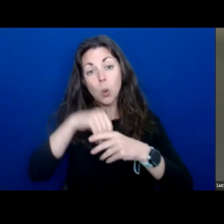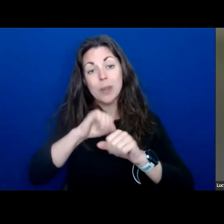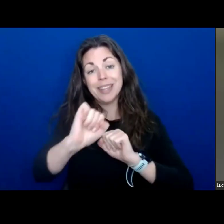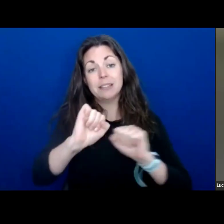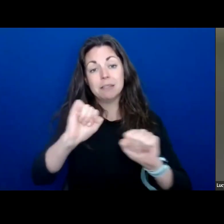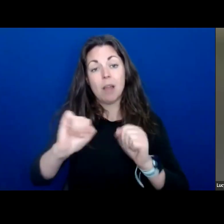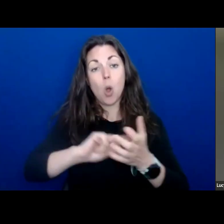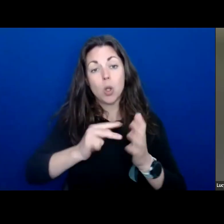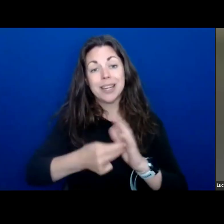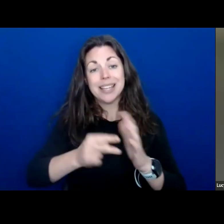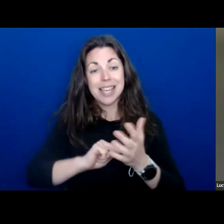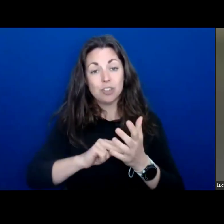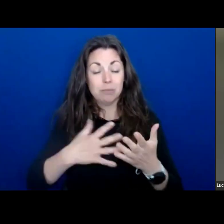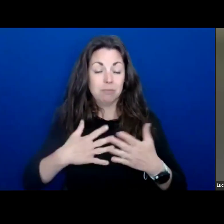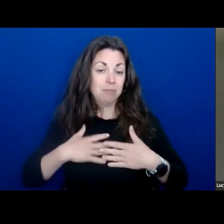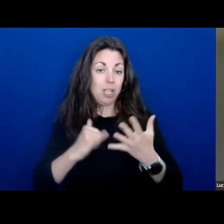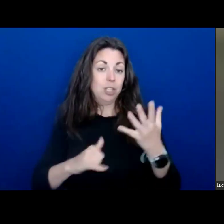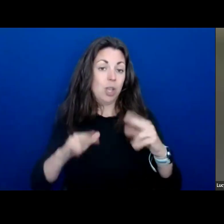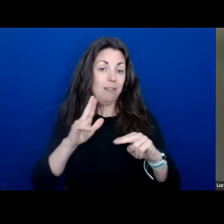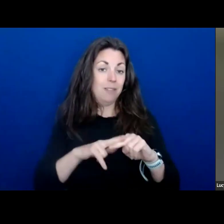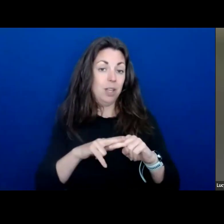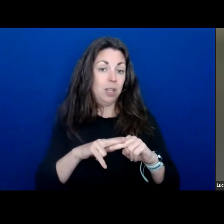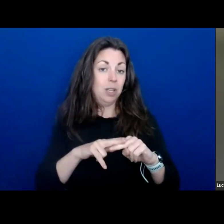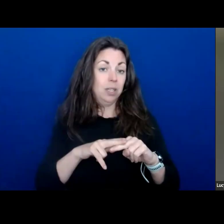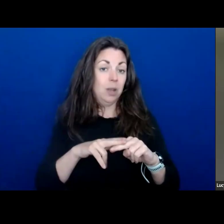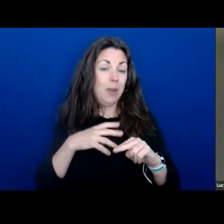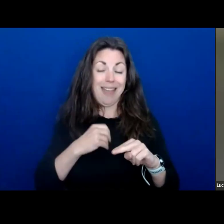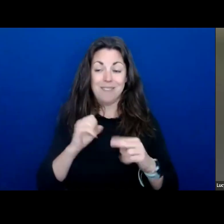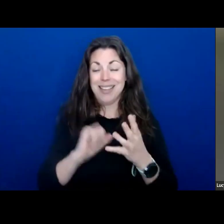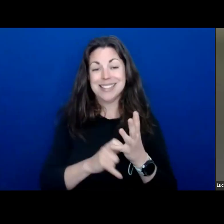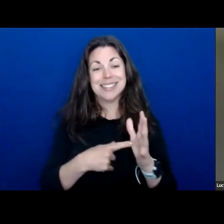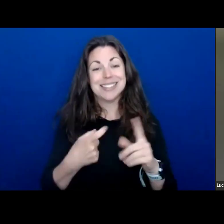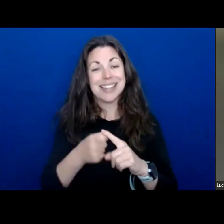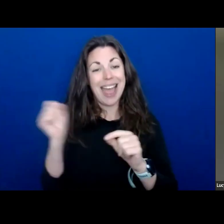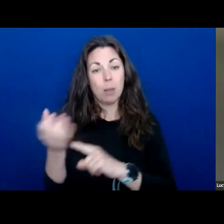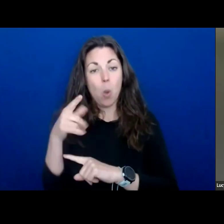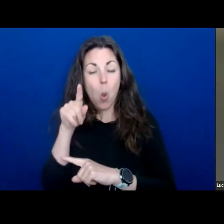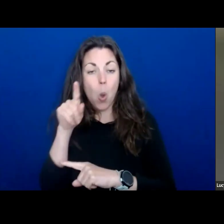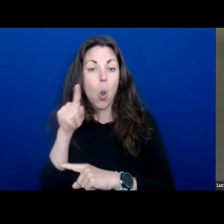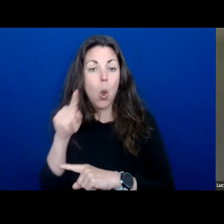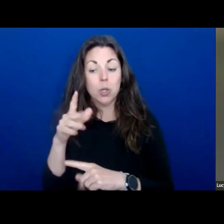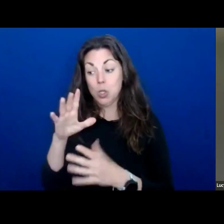at Salford, we have a staff hub. So we worked with the comms team to make sure that things were